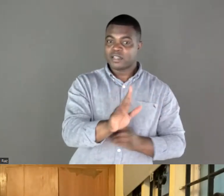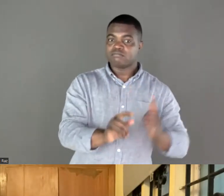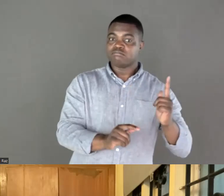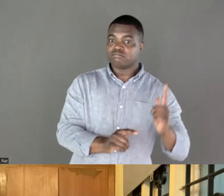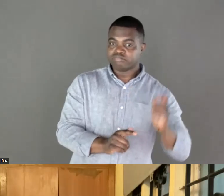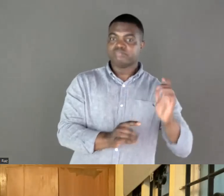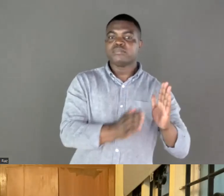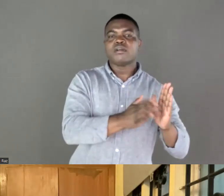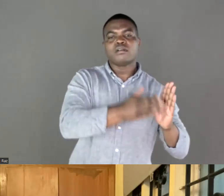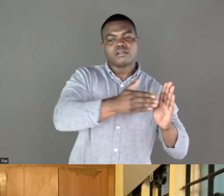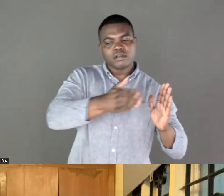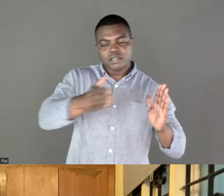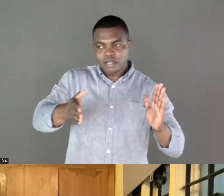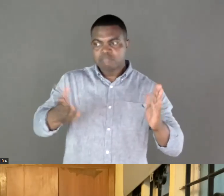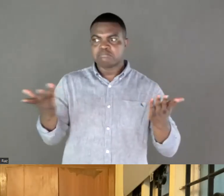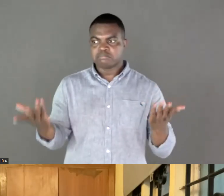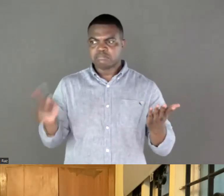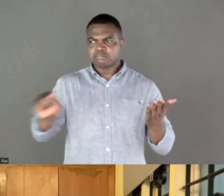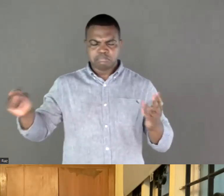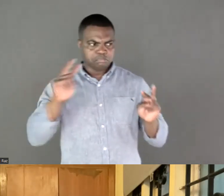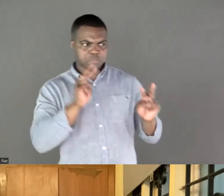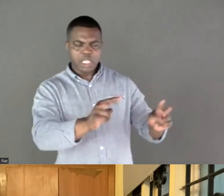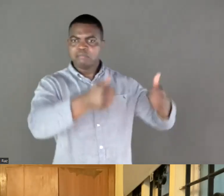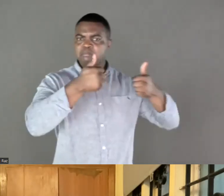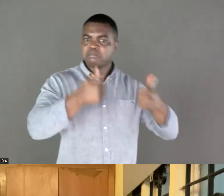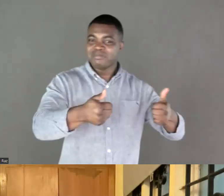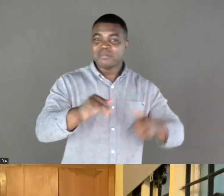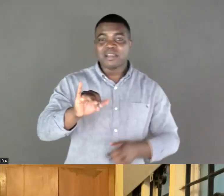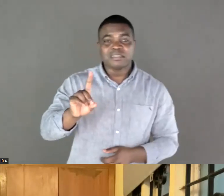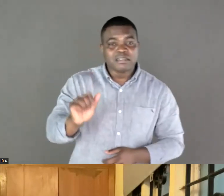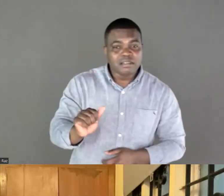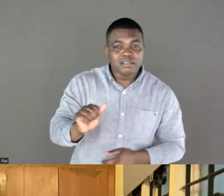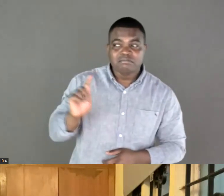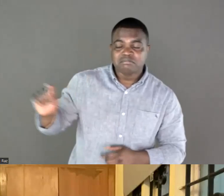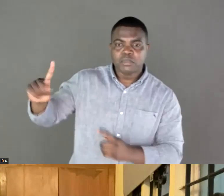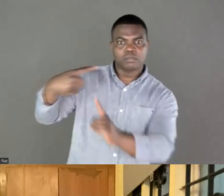it was looked upon as a model that could take this forward. So like we linked the